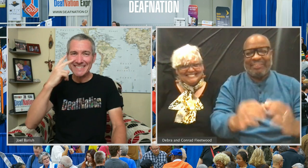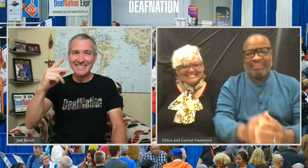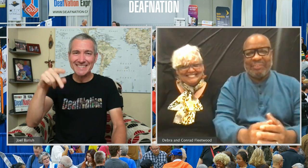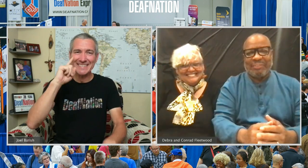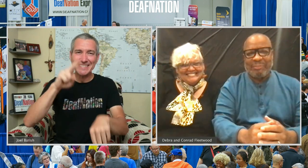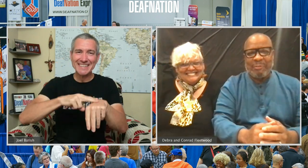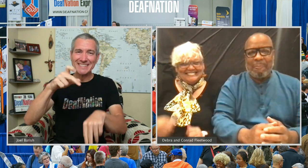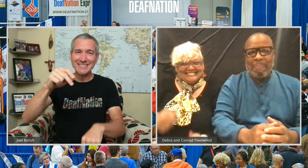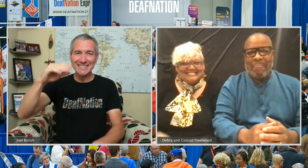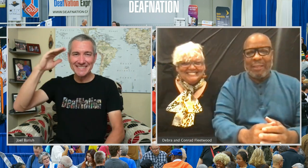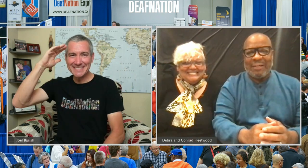See you all at DeafNation Expo.